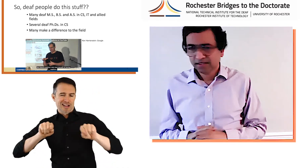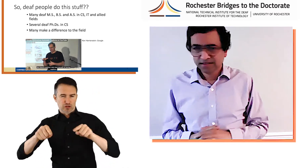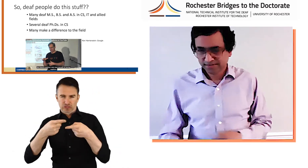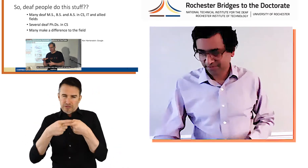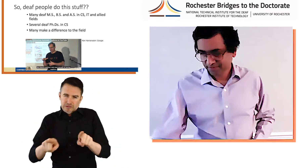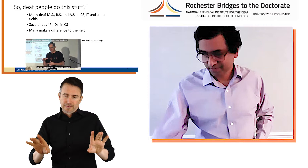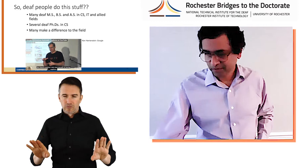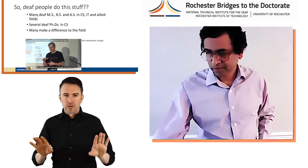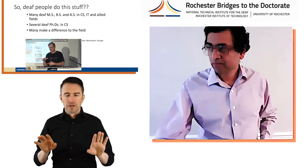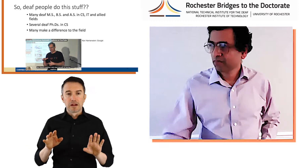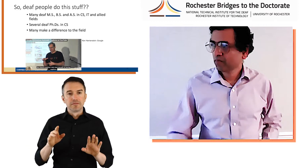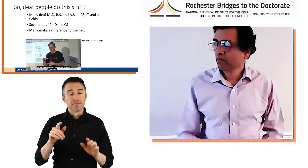in my next set of slides.